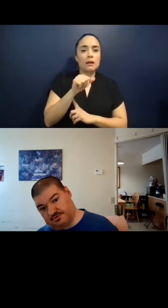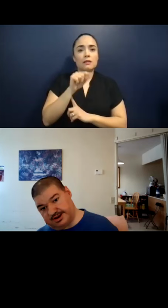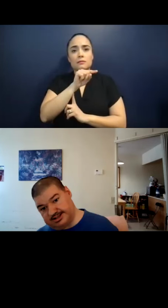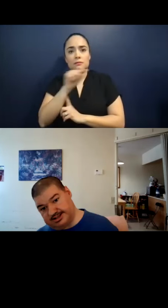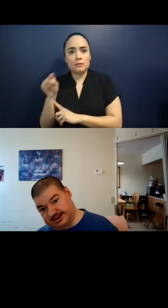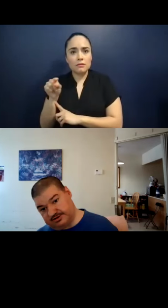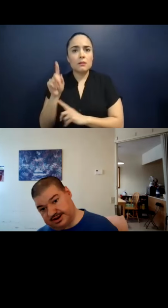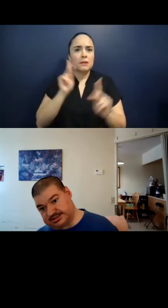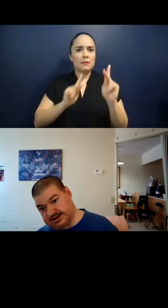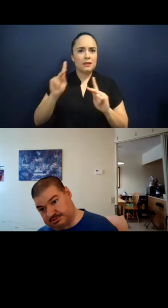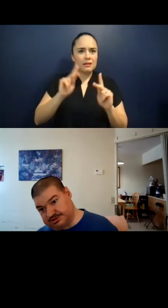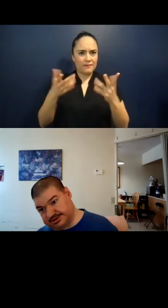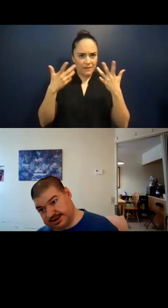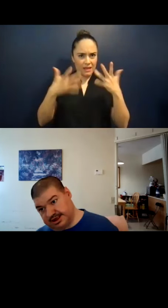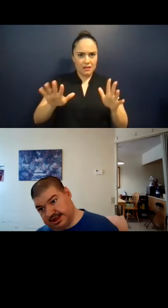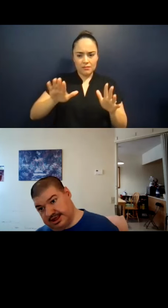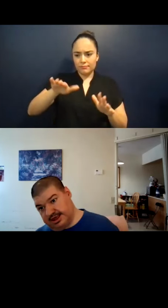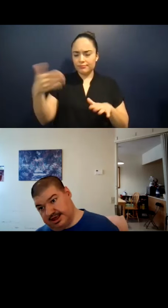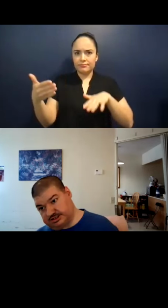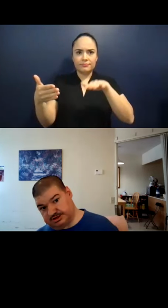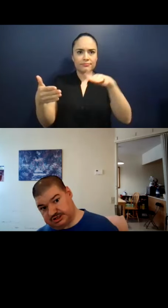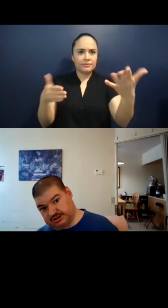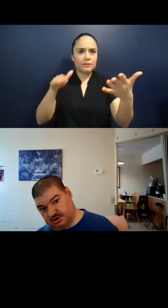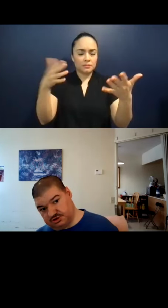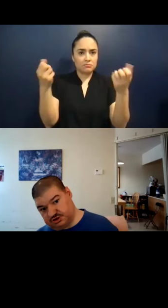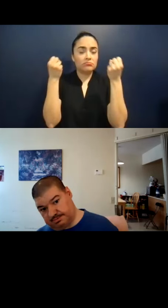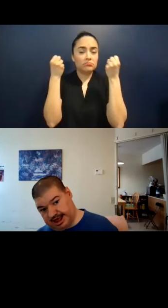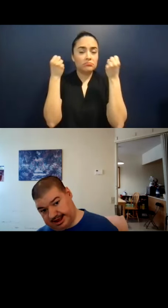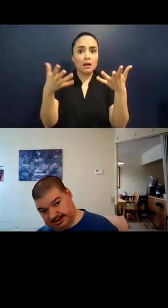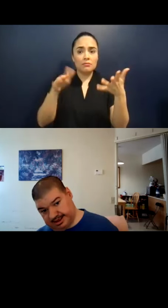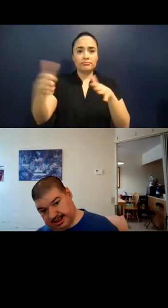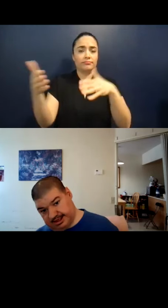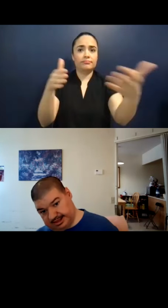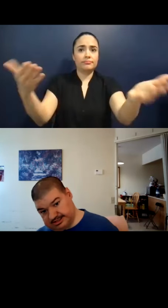Seniors